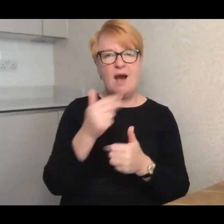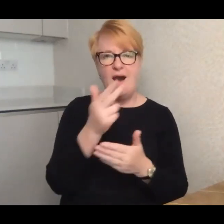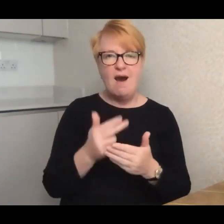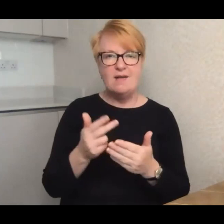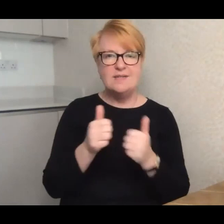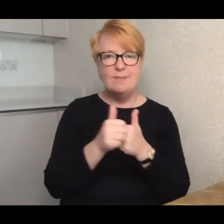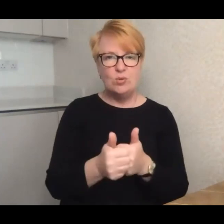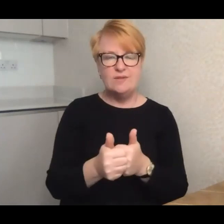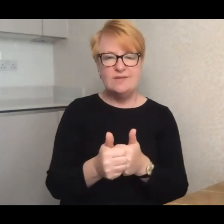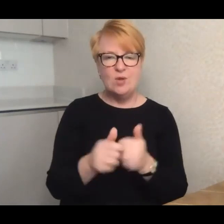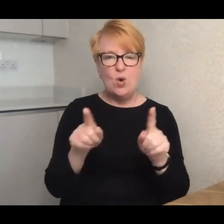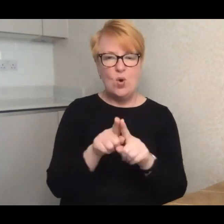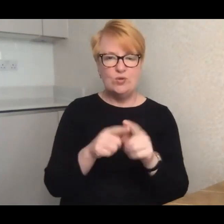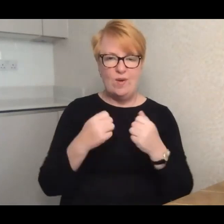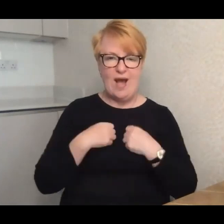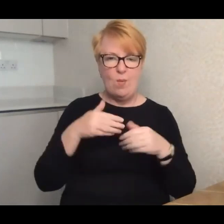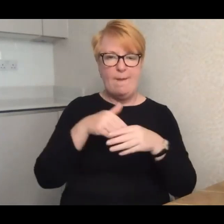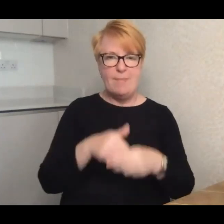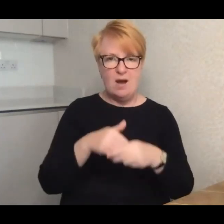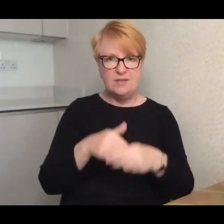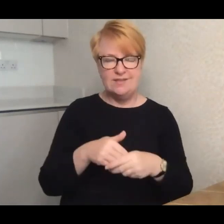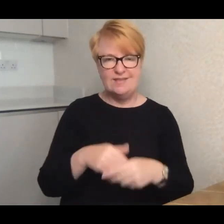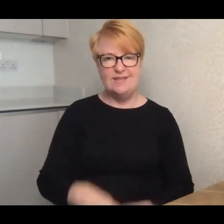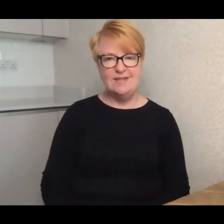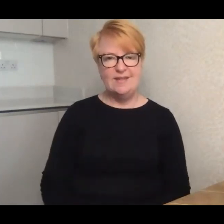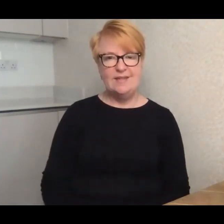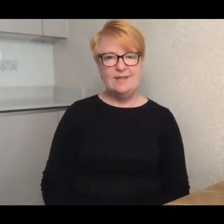Flat Time House and Liverpool Biennial and to the Constellations